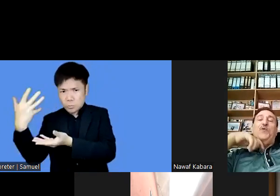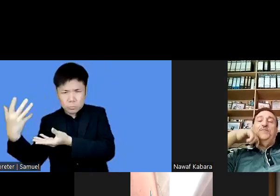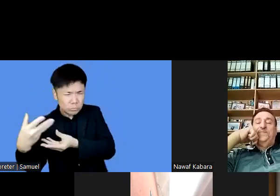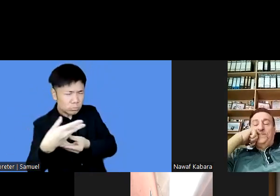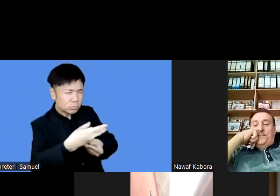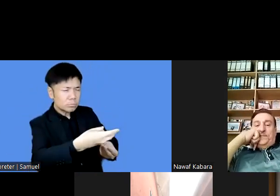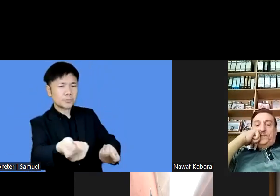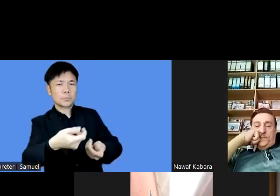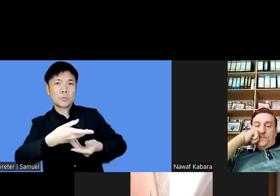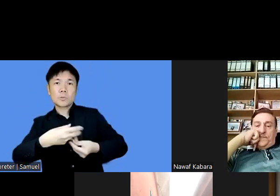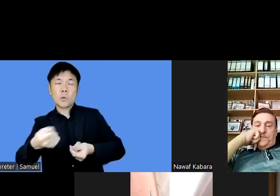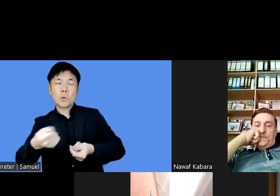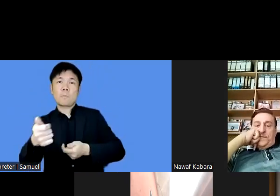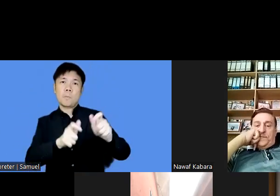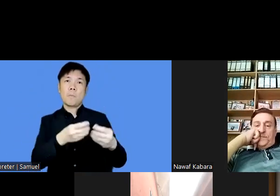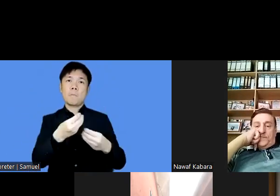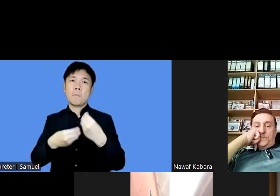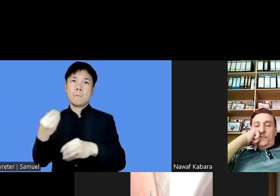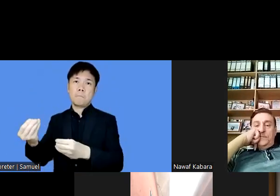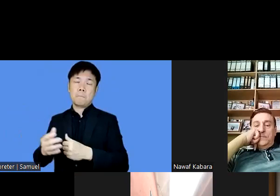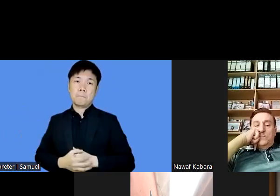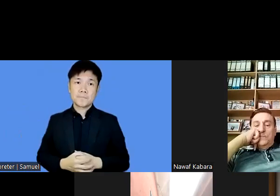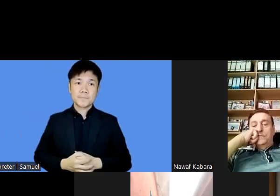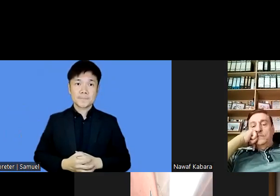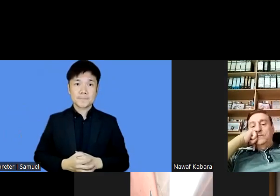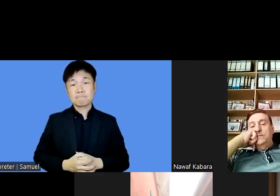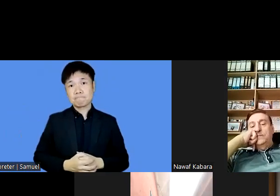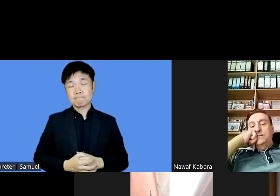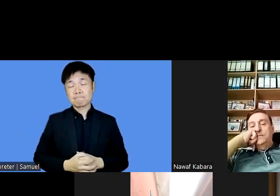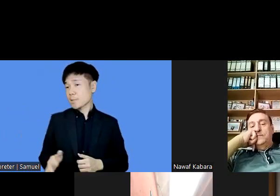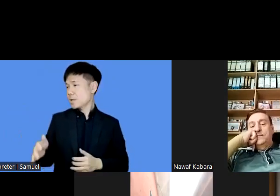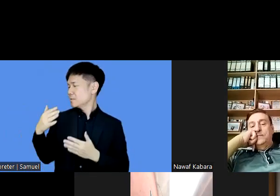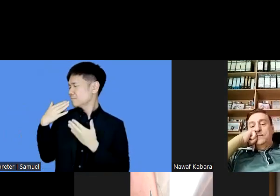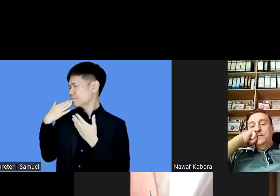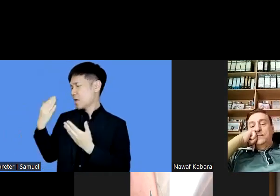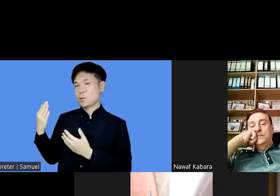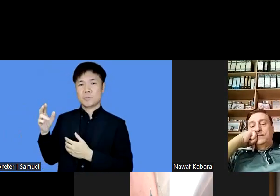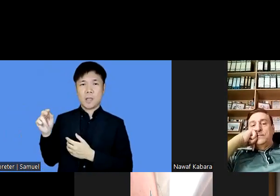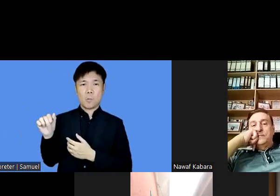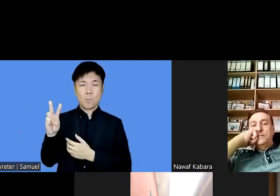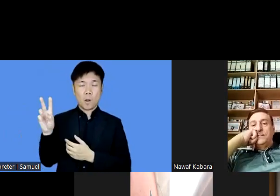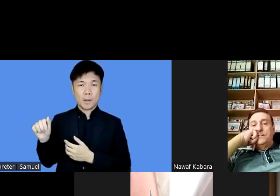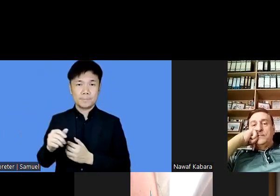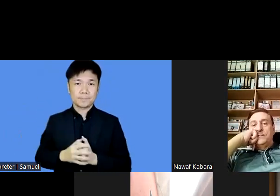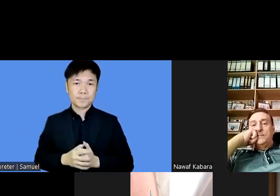Elham Youssefian: Thank you, Nawaf, for this great intervention.